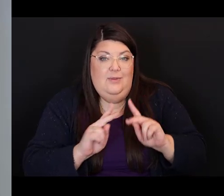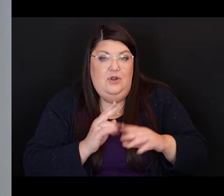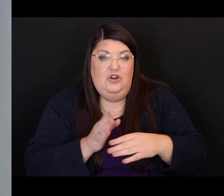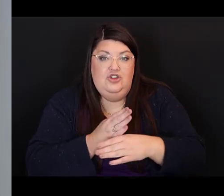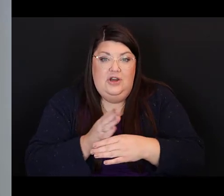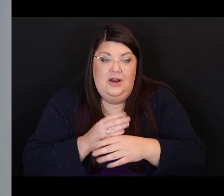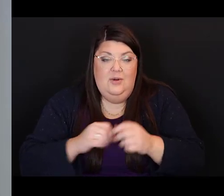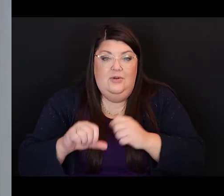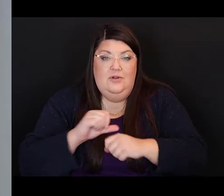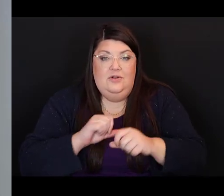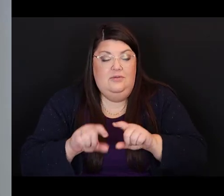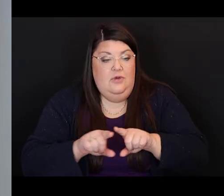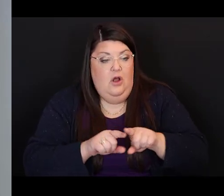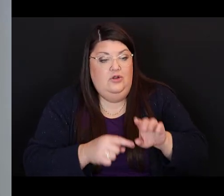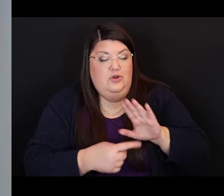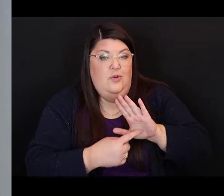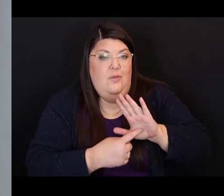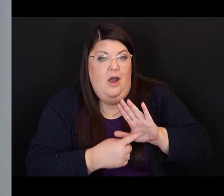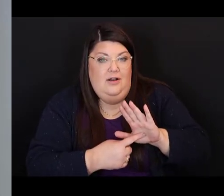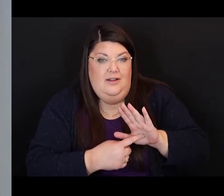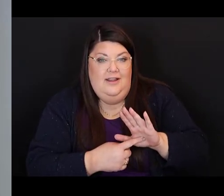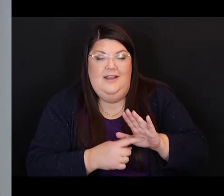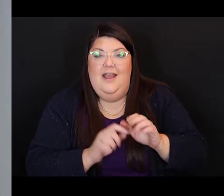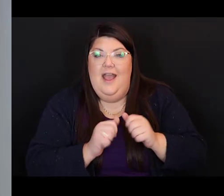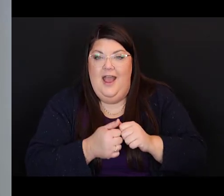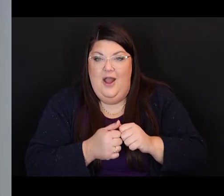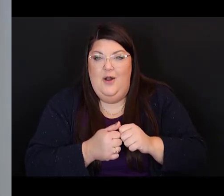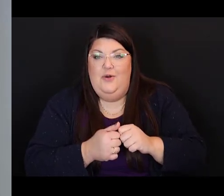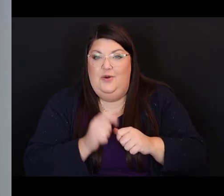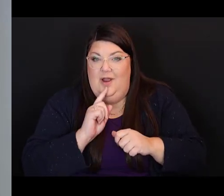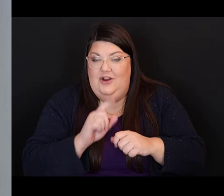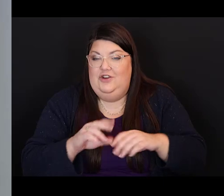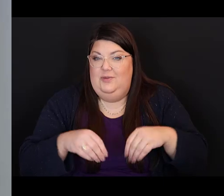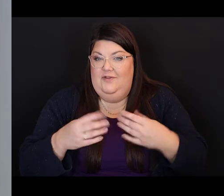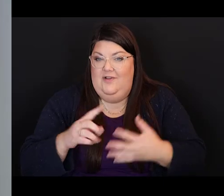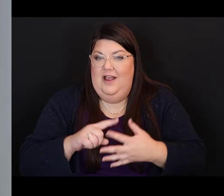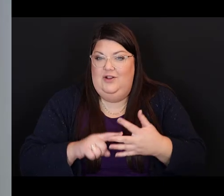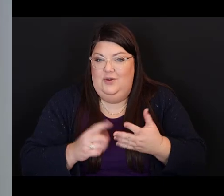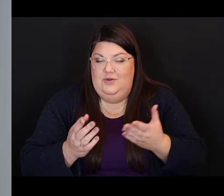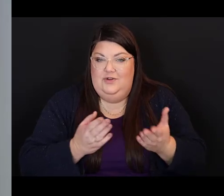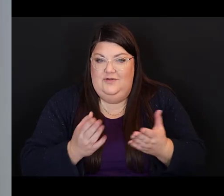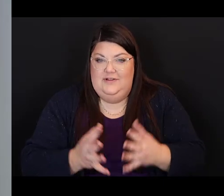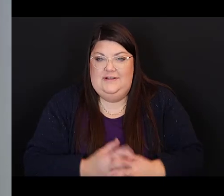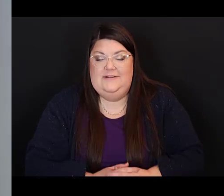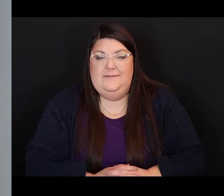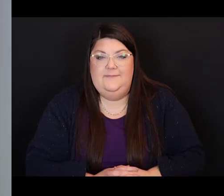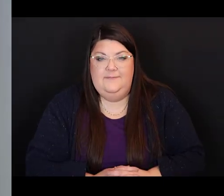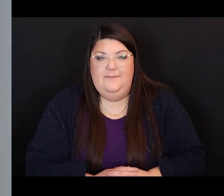sharing it with one another, they're also modeling the way on how to actually provide those services.